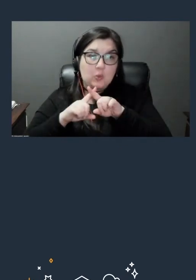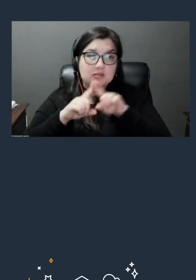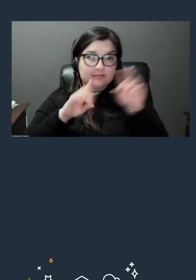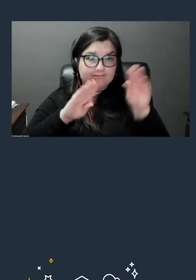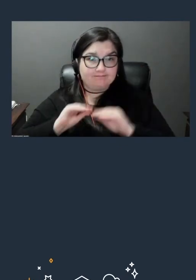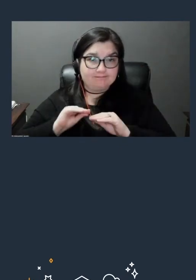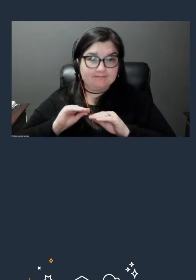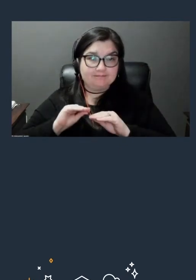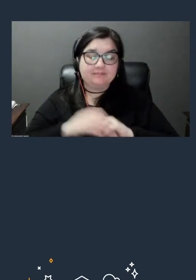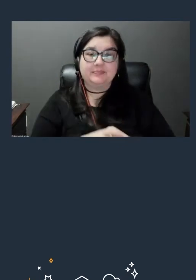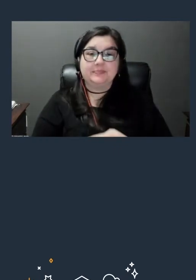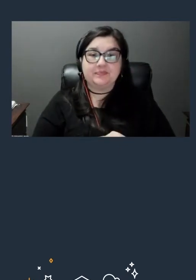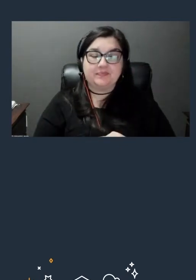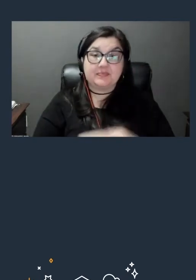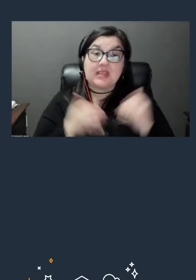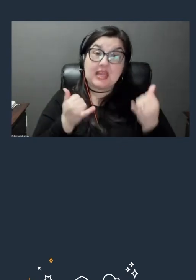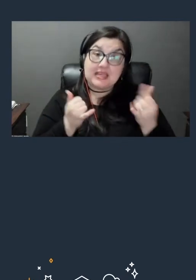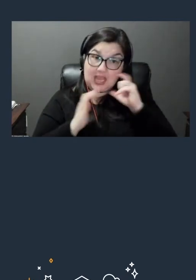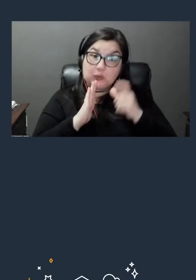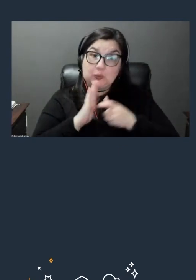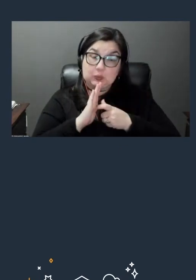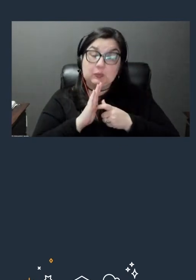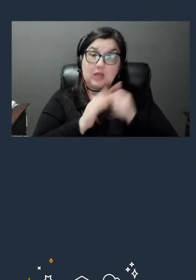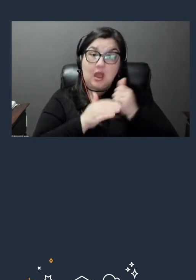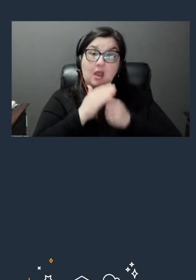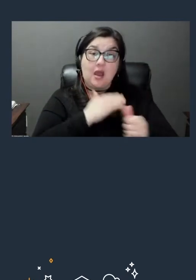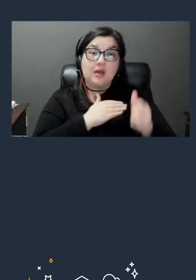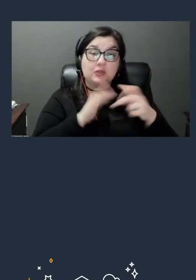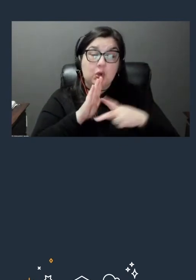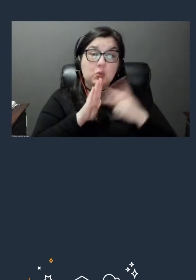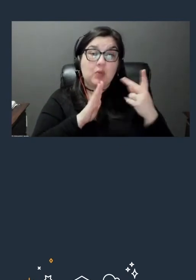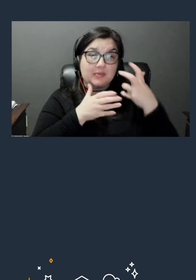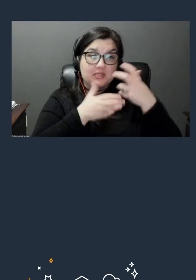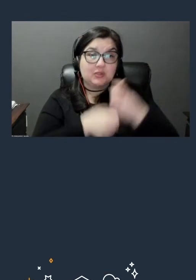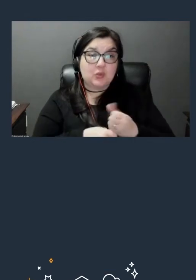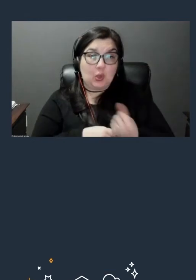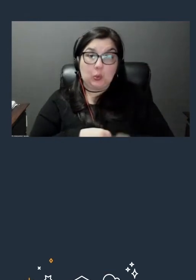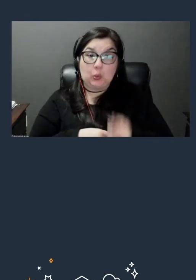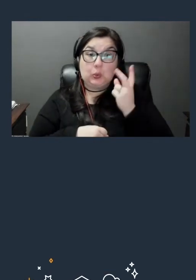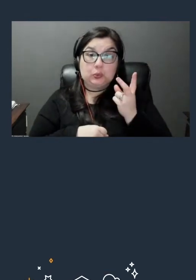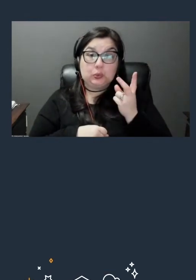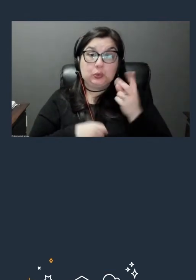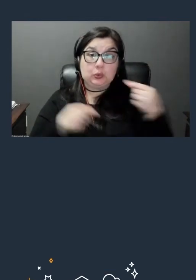Now you'll notice under replication summary that at two-way replication has been created between our buckets.